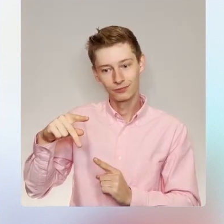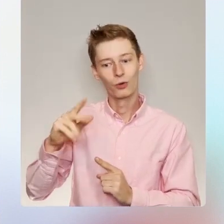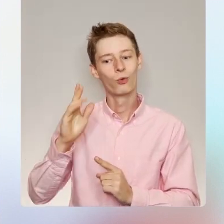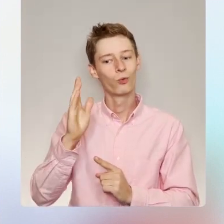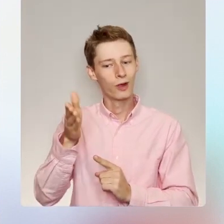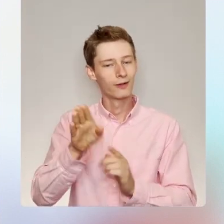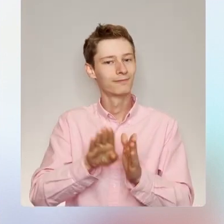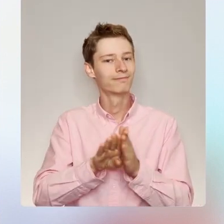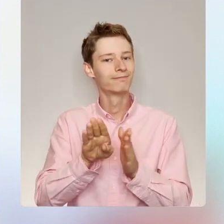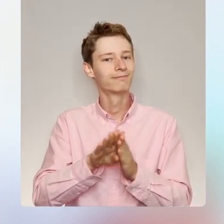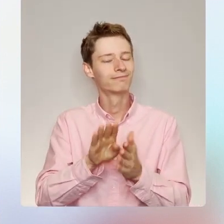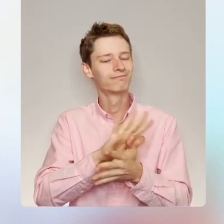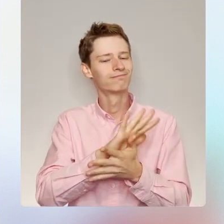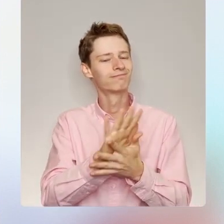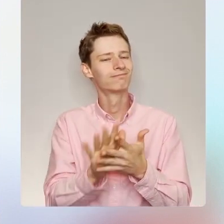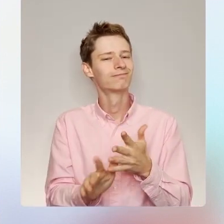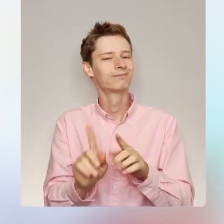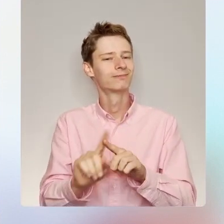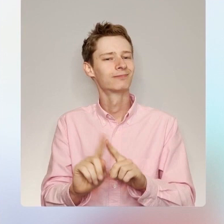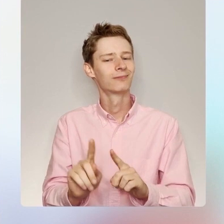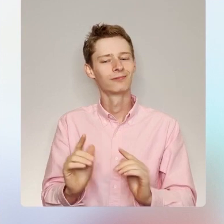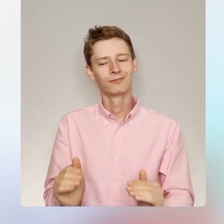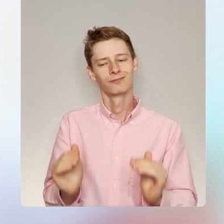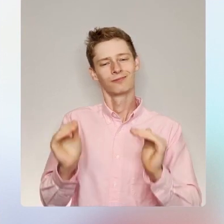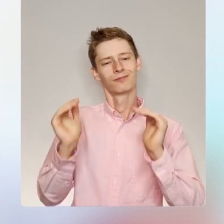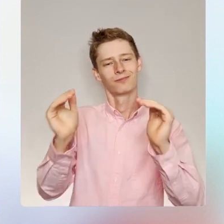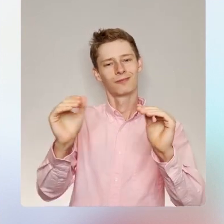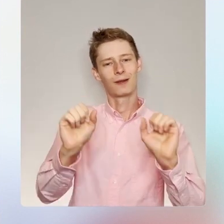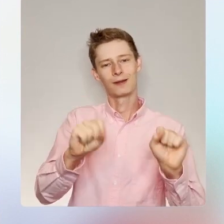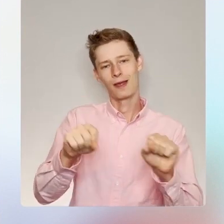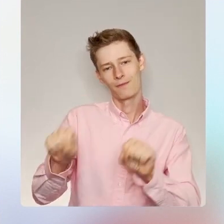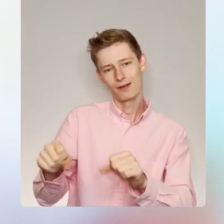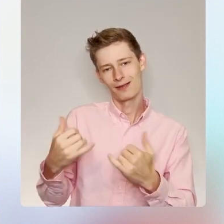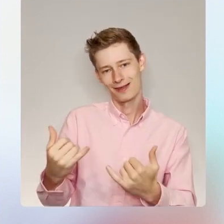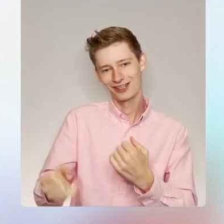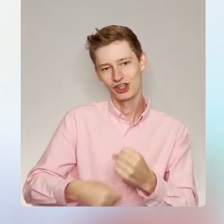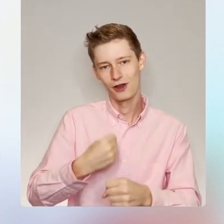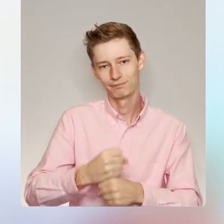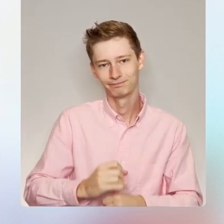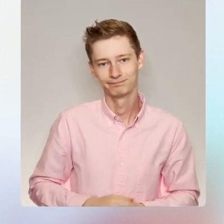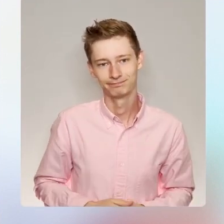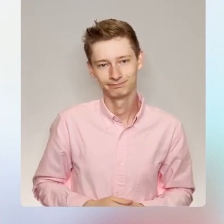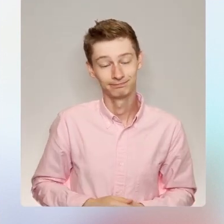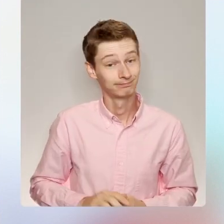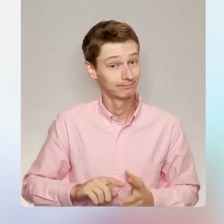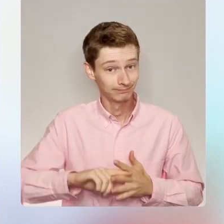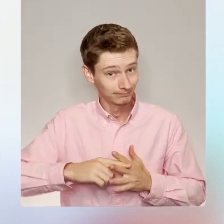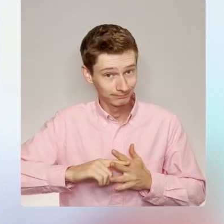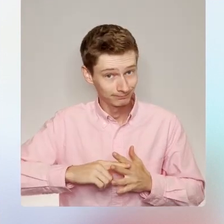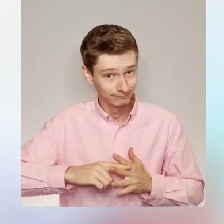a suite of upgraded and new capabilities this year. To begin with,